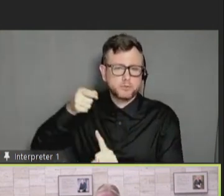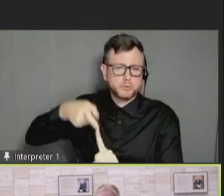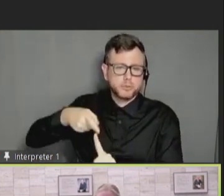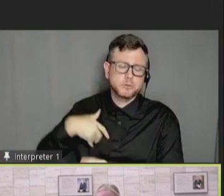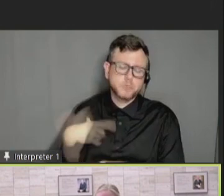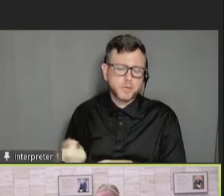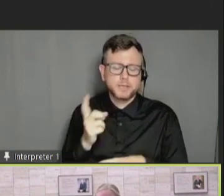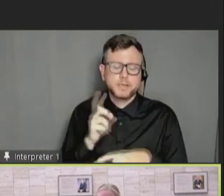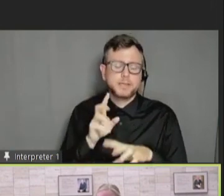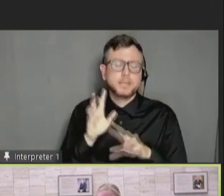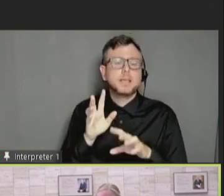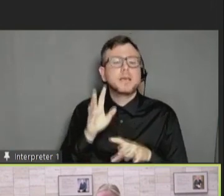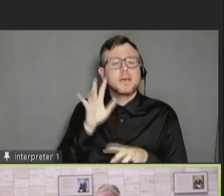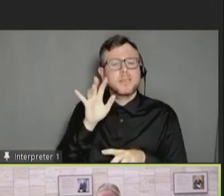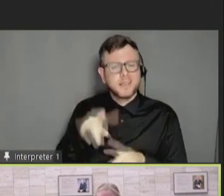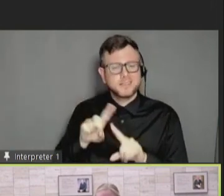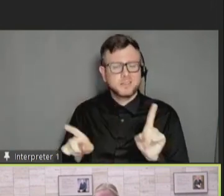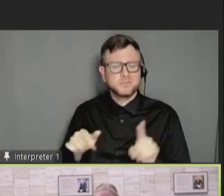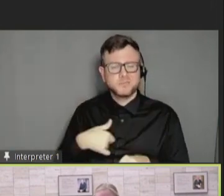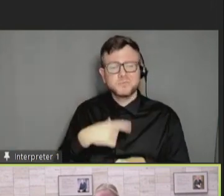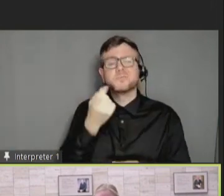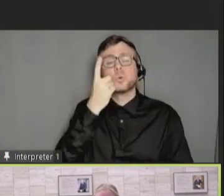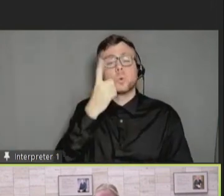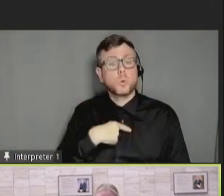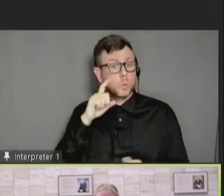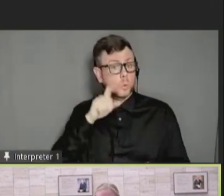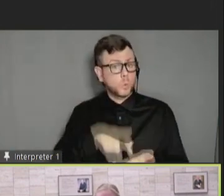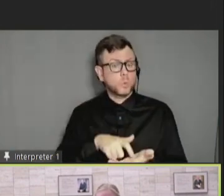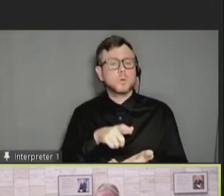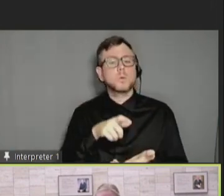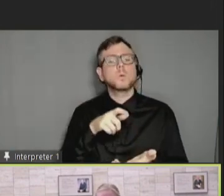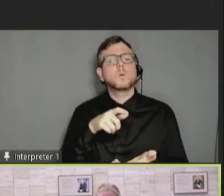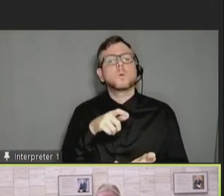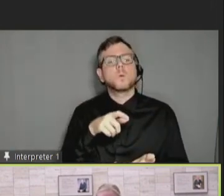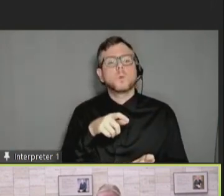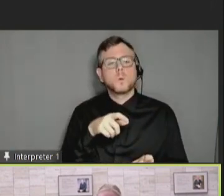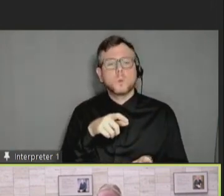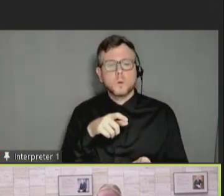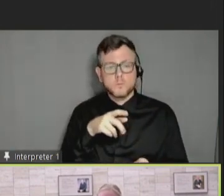I think the great thing to note is that, again, with -- much like RSV vaccines,